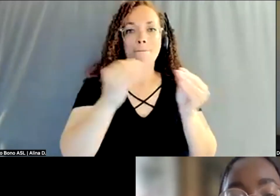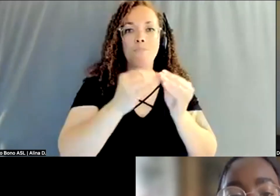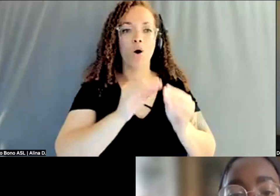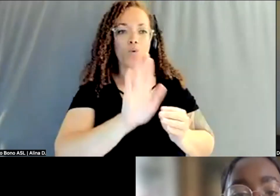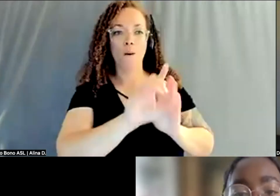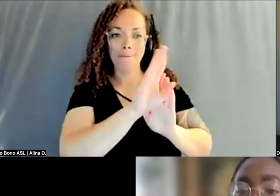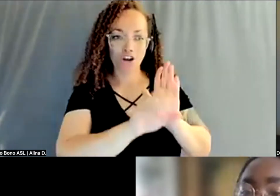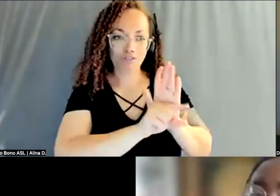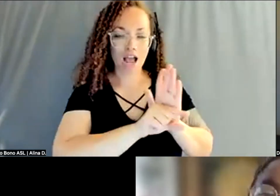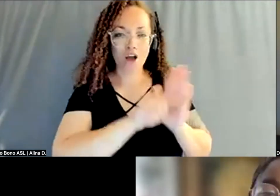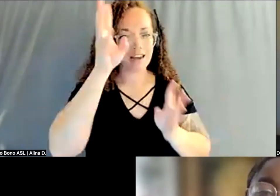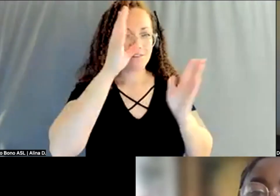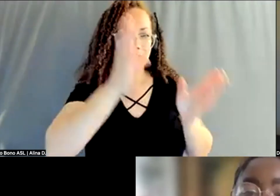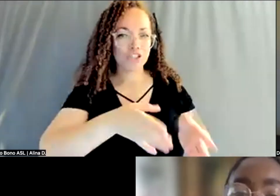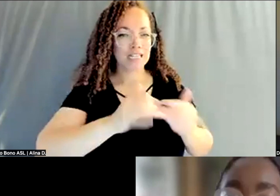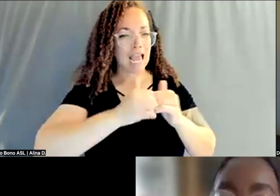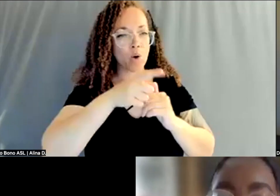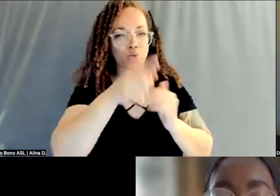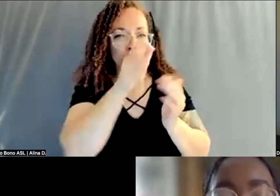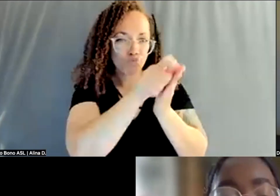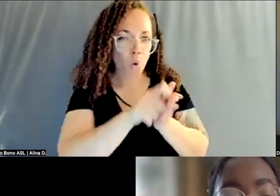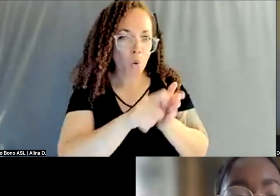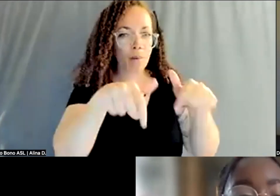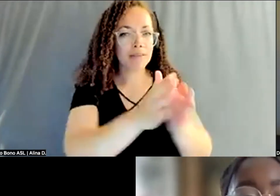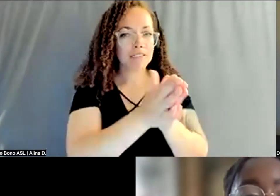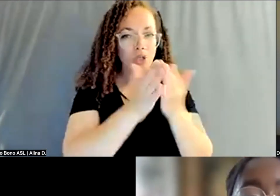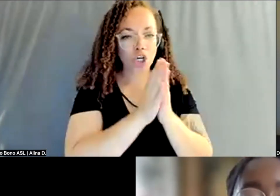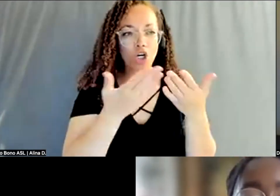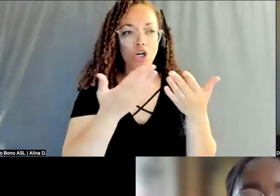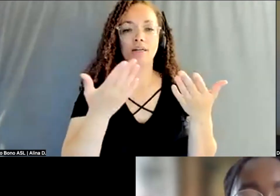What was it like structuring you know, choosing poems, one of the things that I love about this